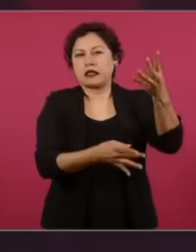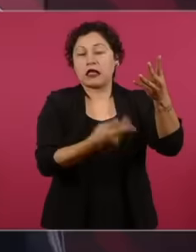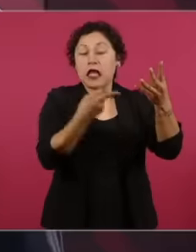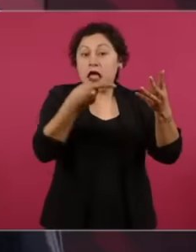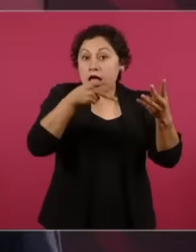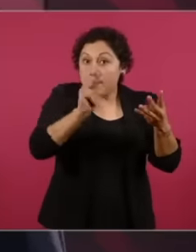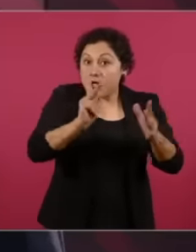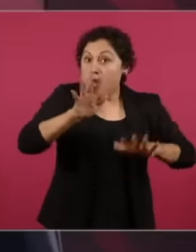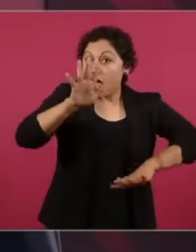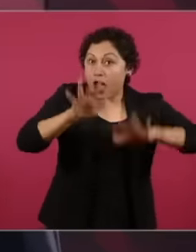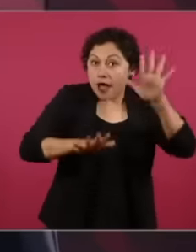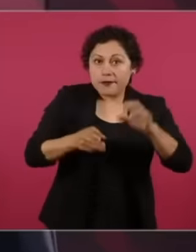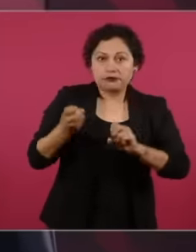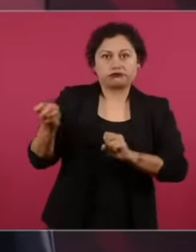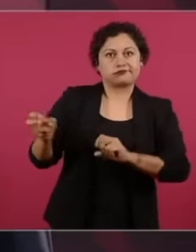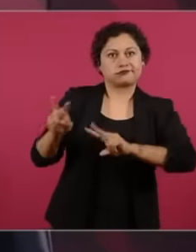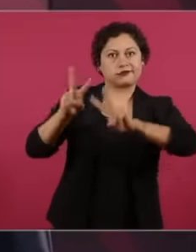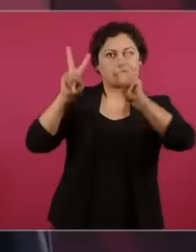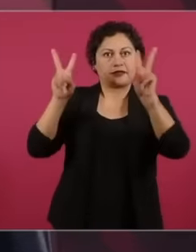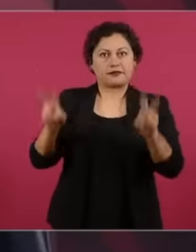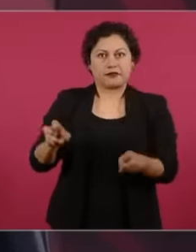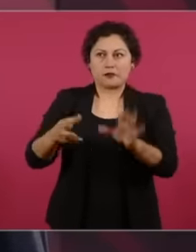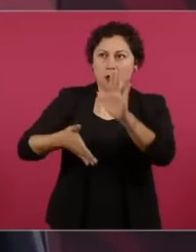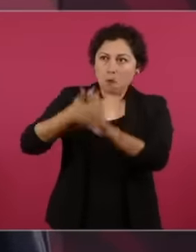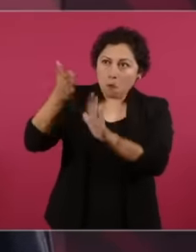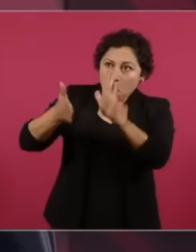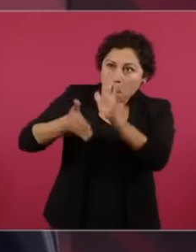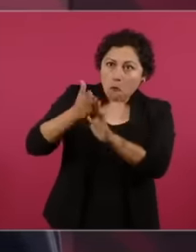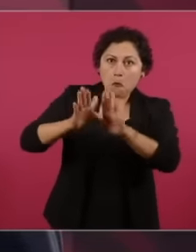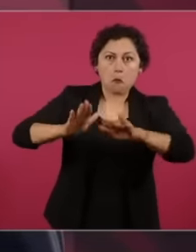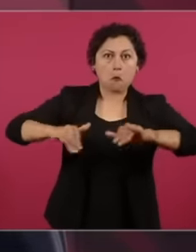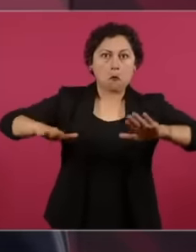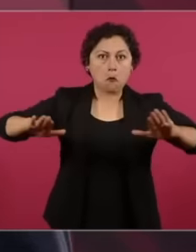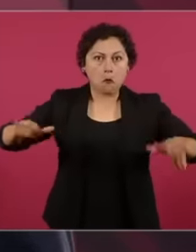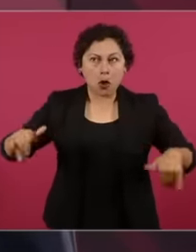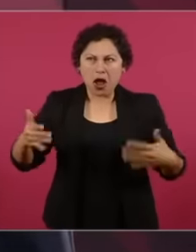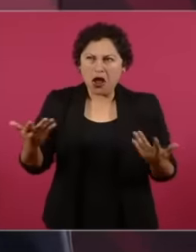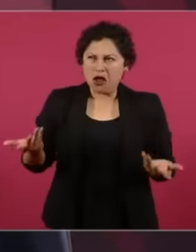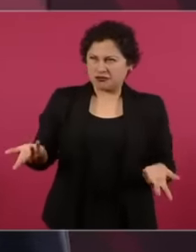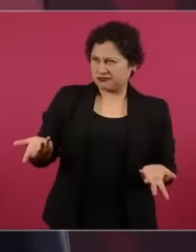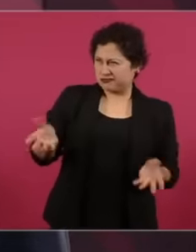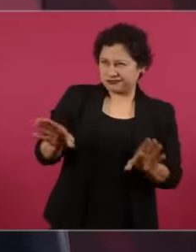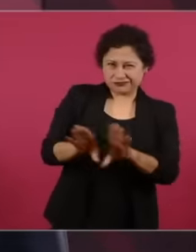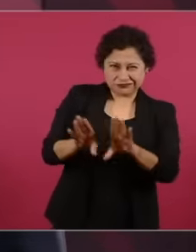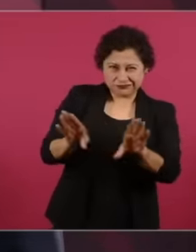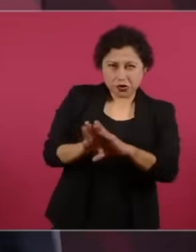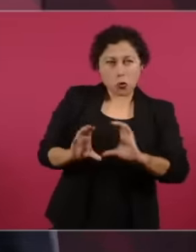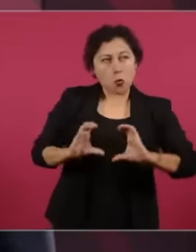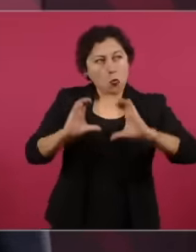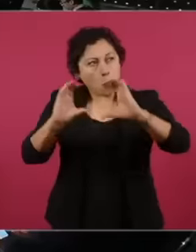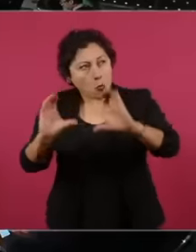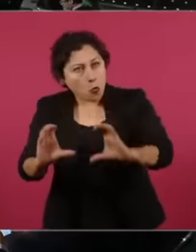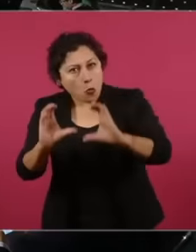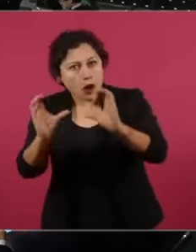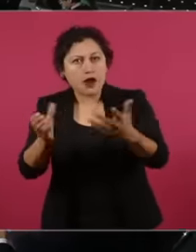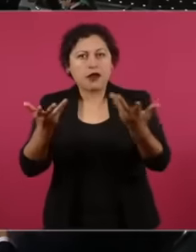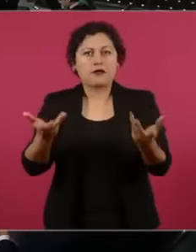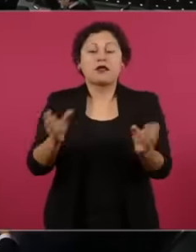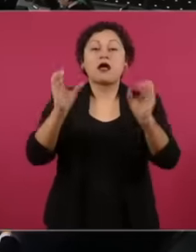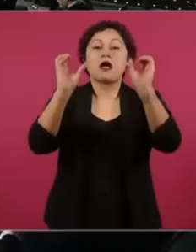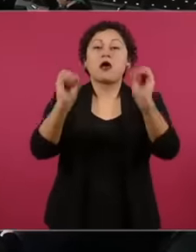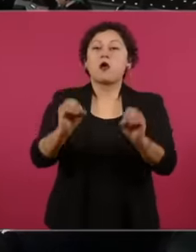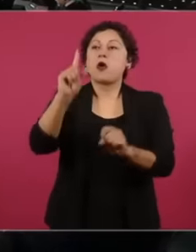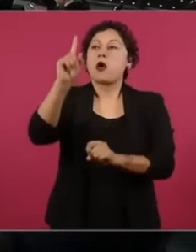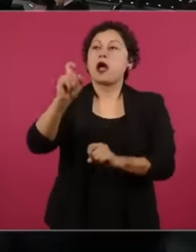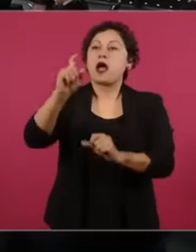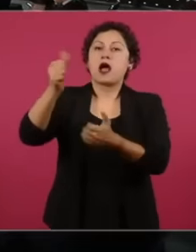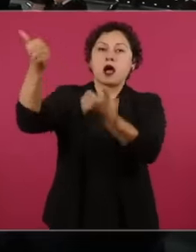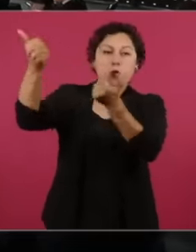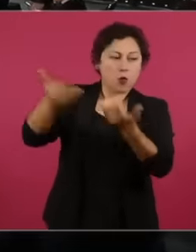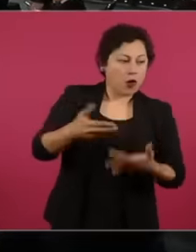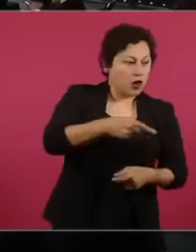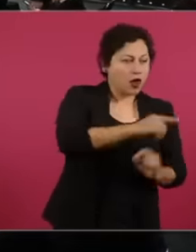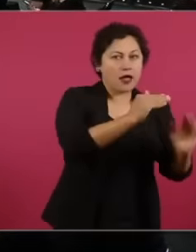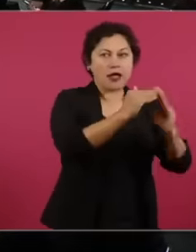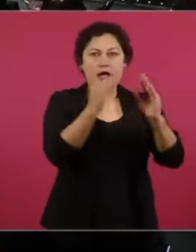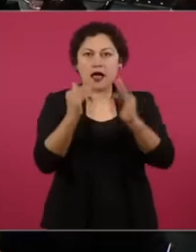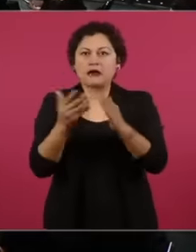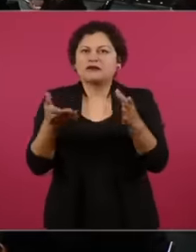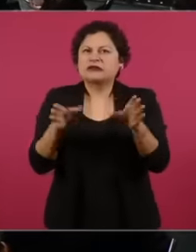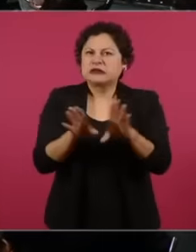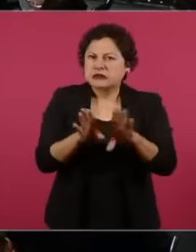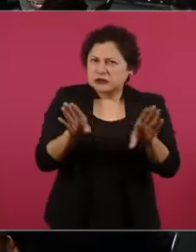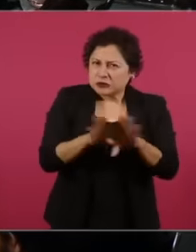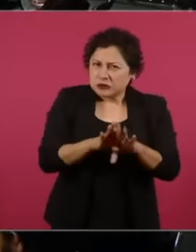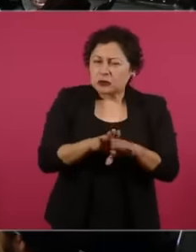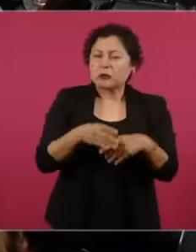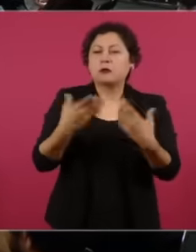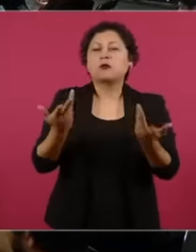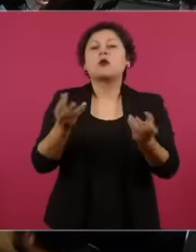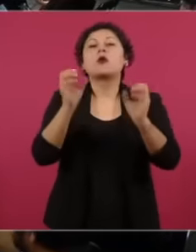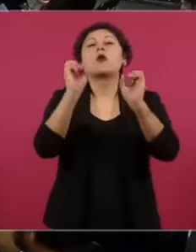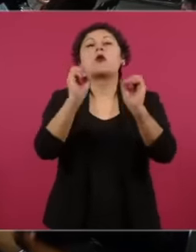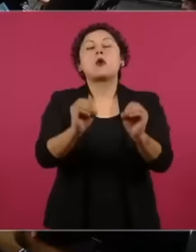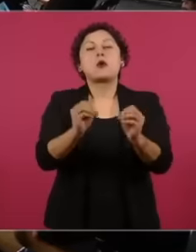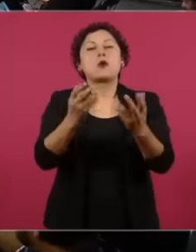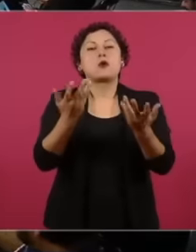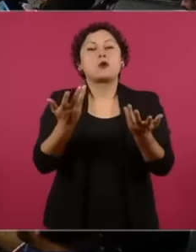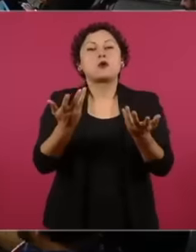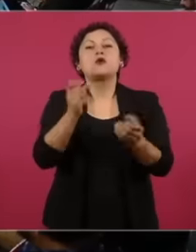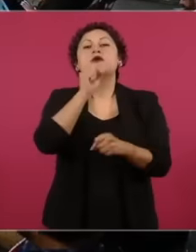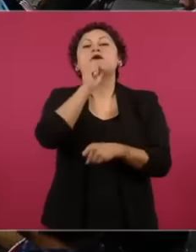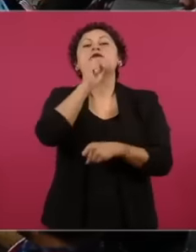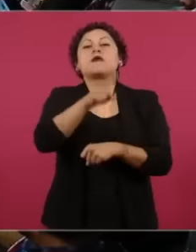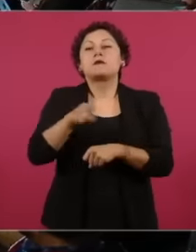dams. less about the construction of aqueducts, less about the construction of irrigation districts